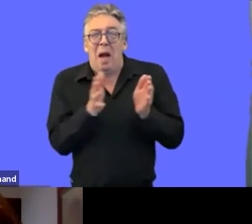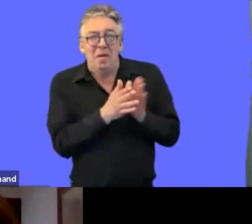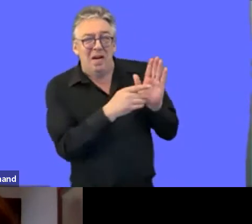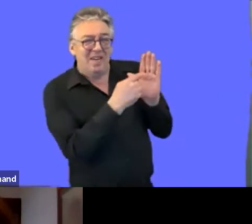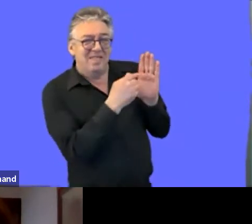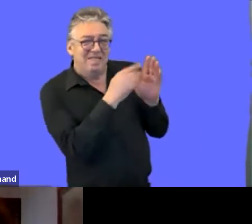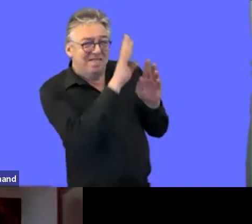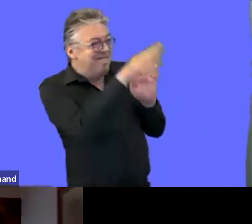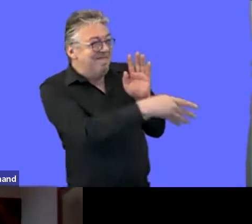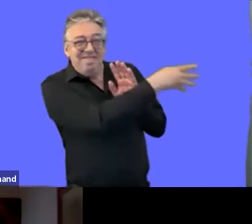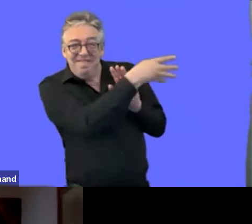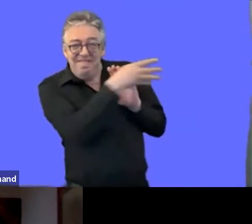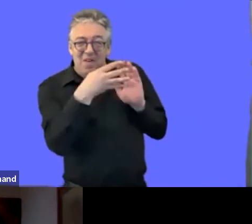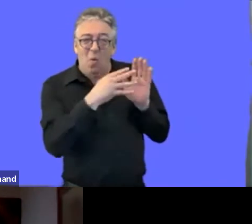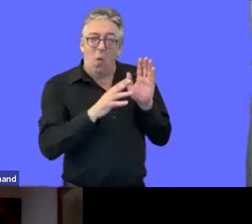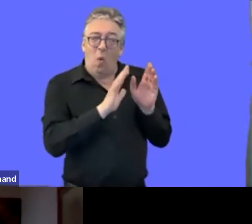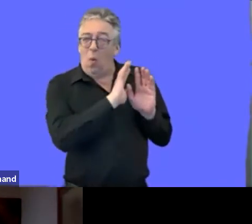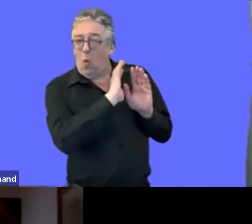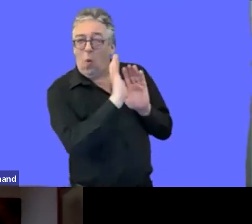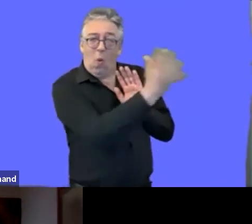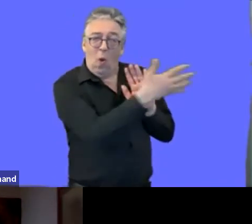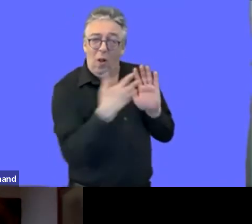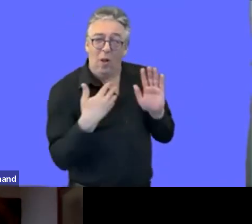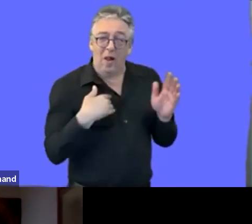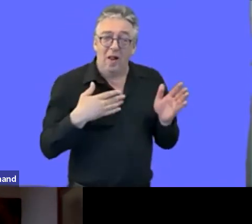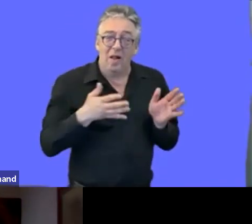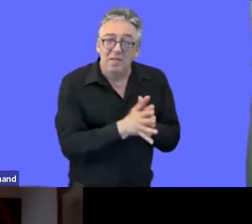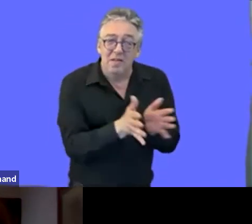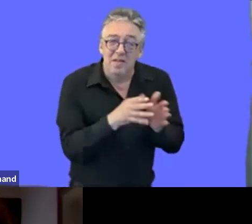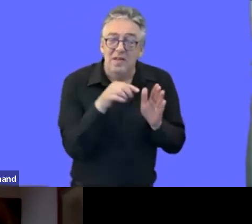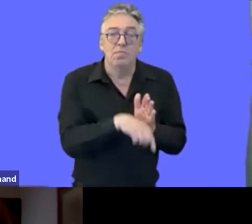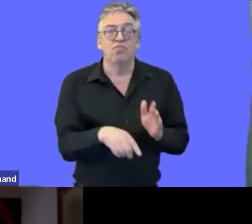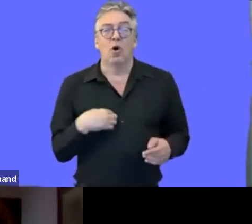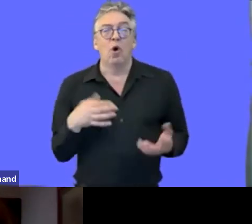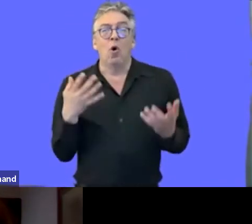I think I just want to highlight the importance of the option protocol